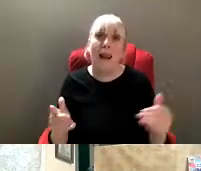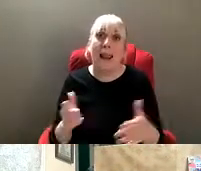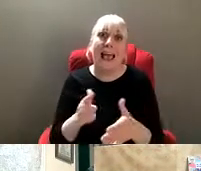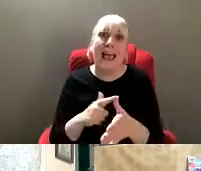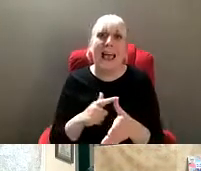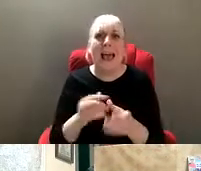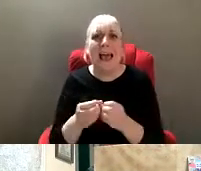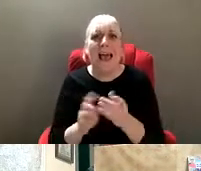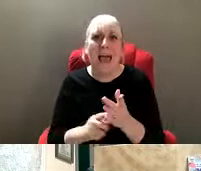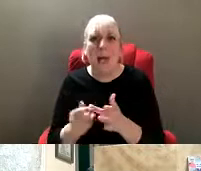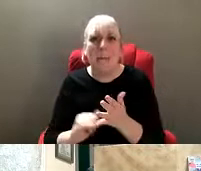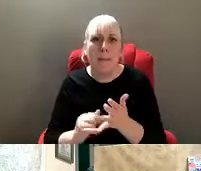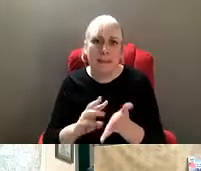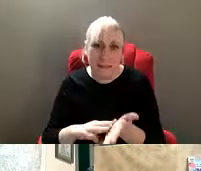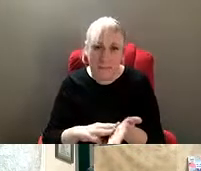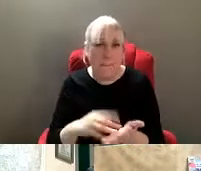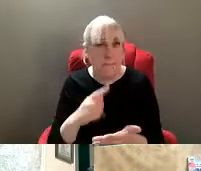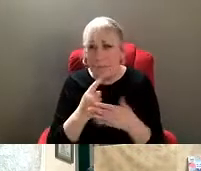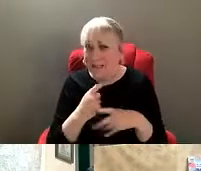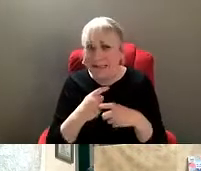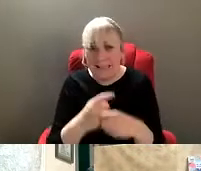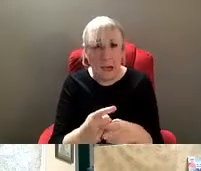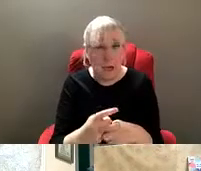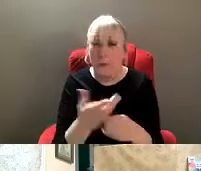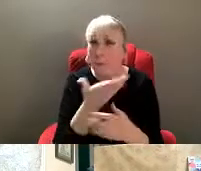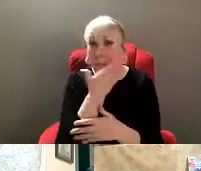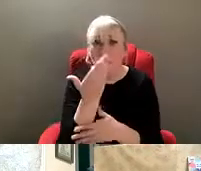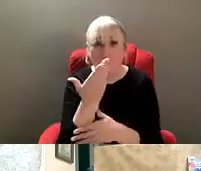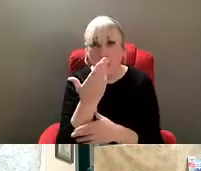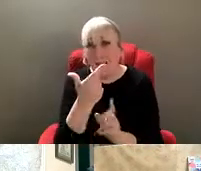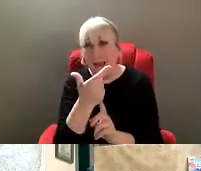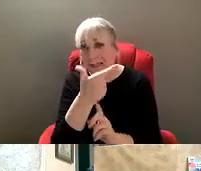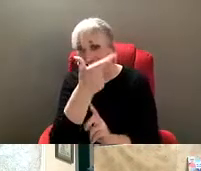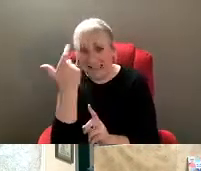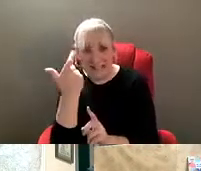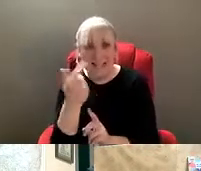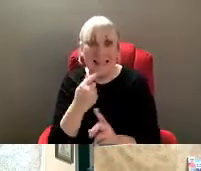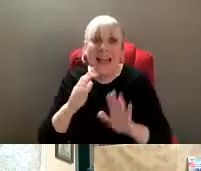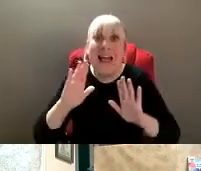lack of understanding that not everyone can go vegan i have even mentioned this